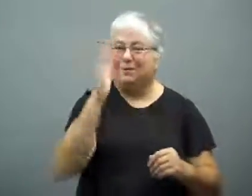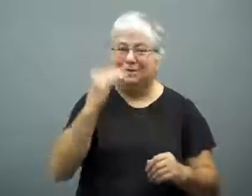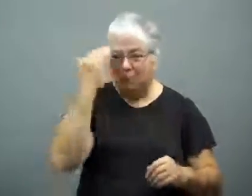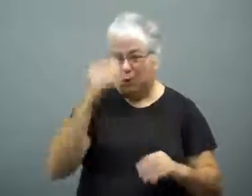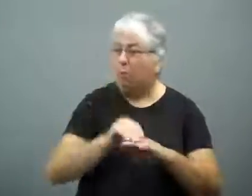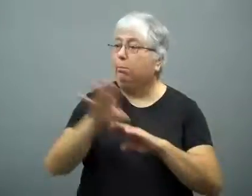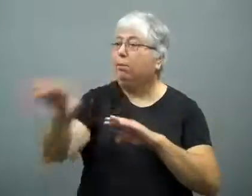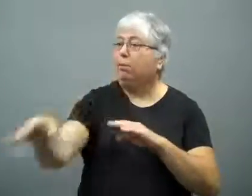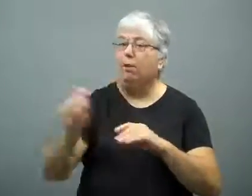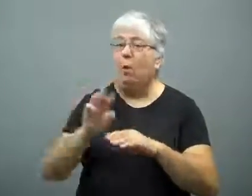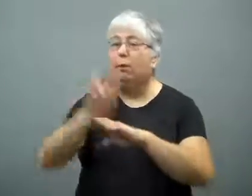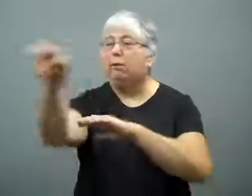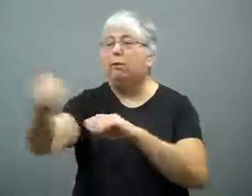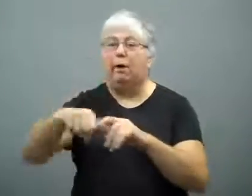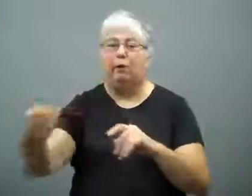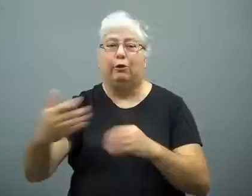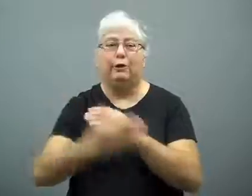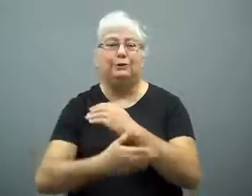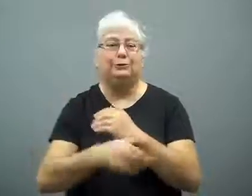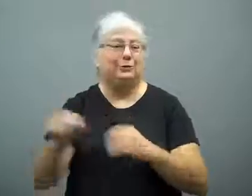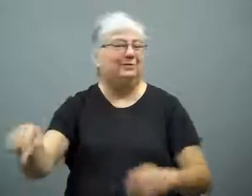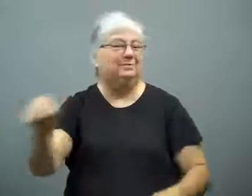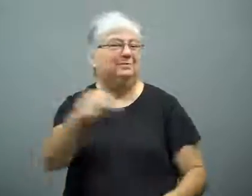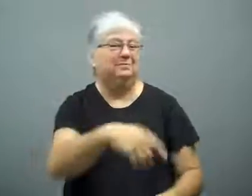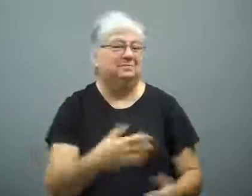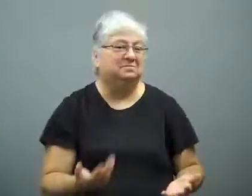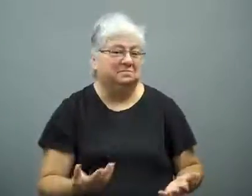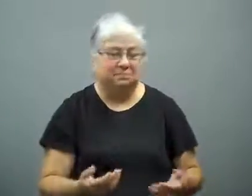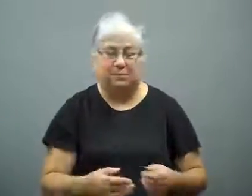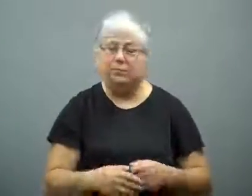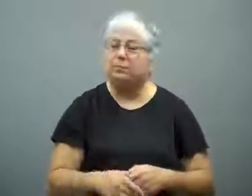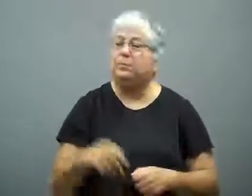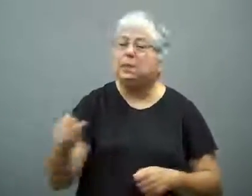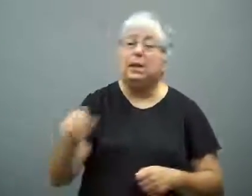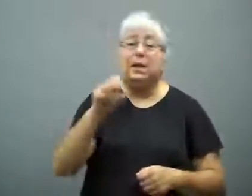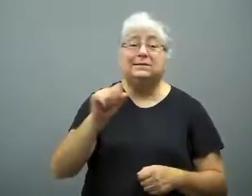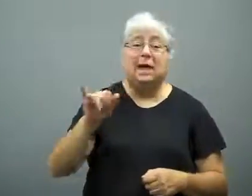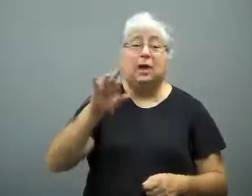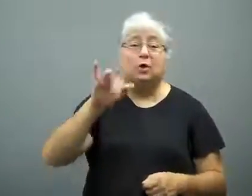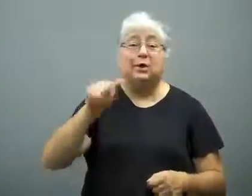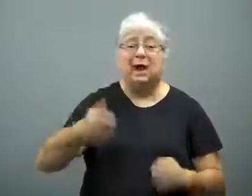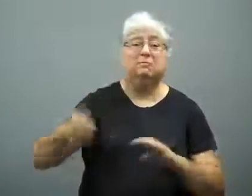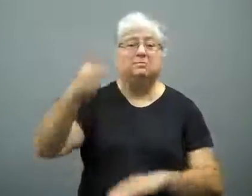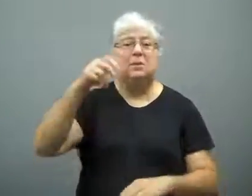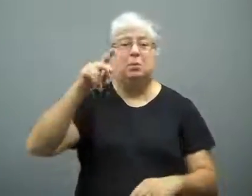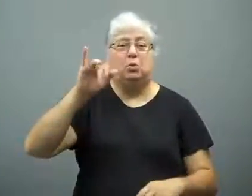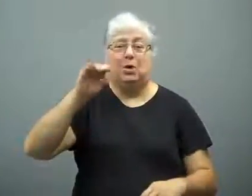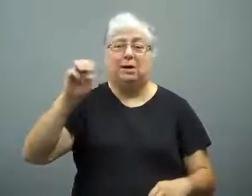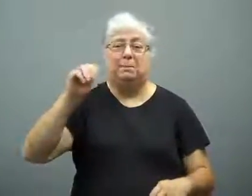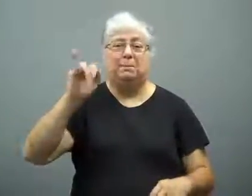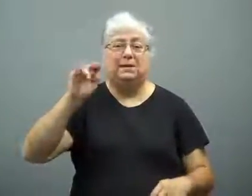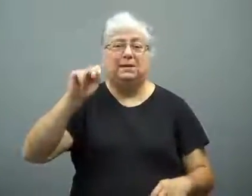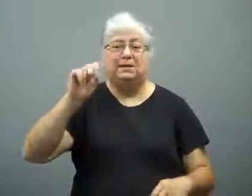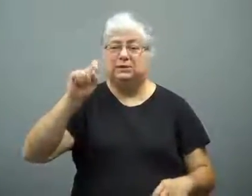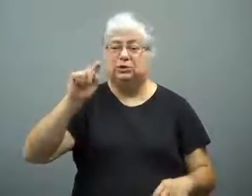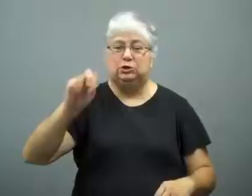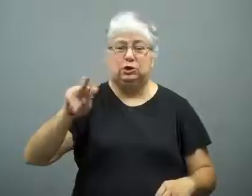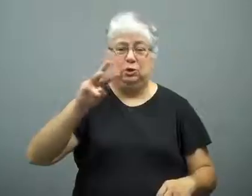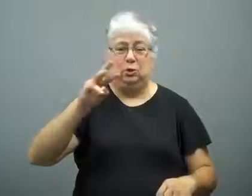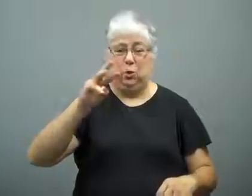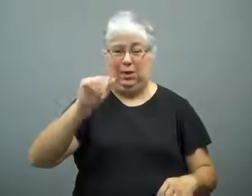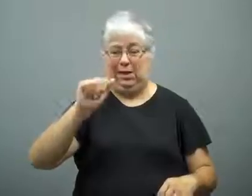The chemicals could spread beyond the borders or be used on other countries.